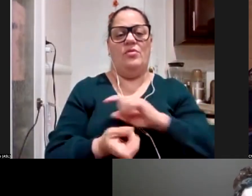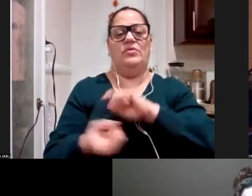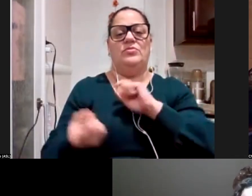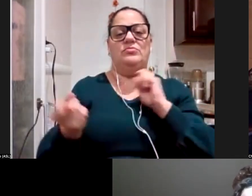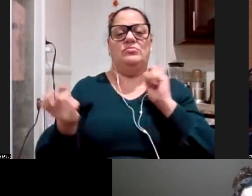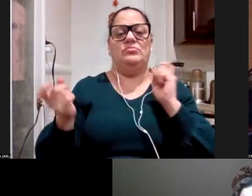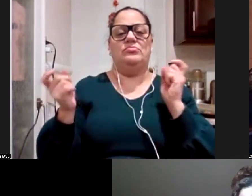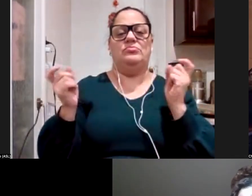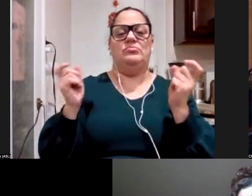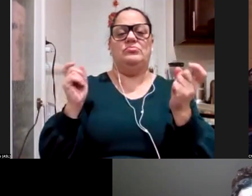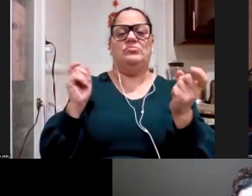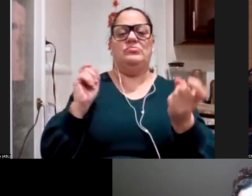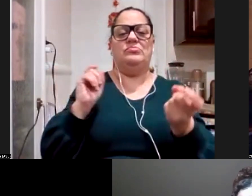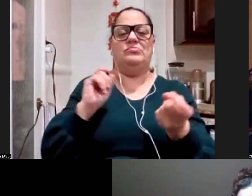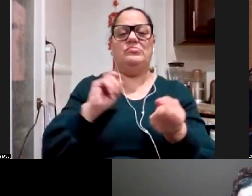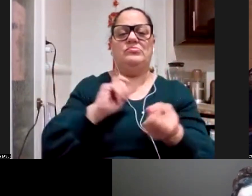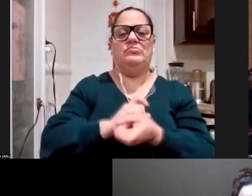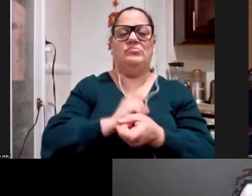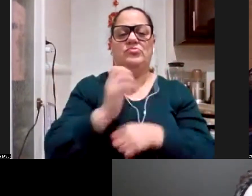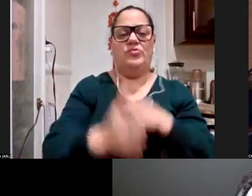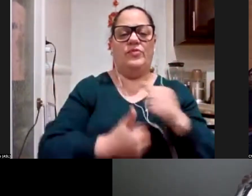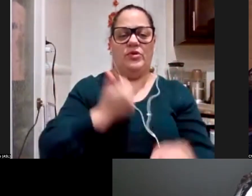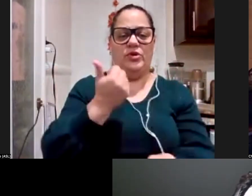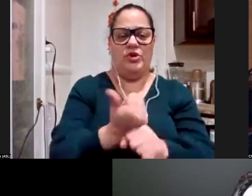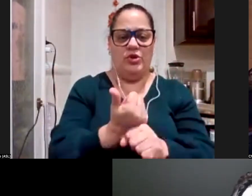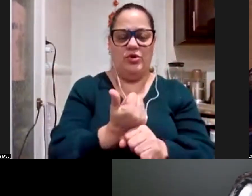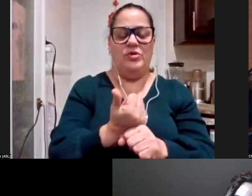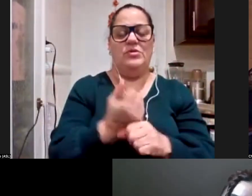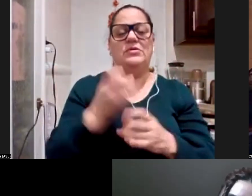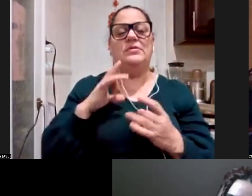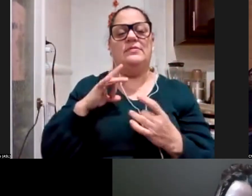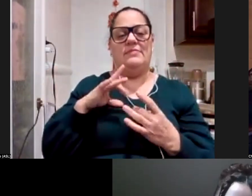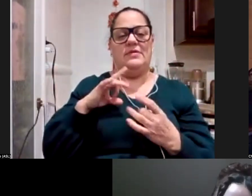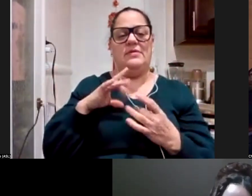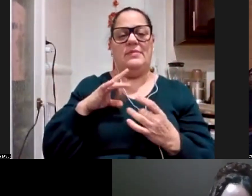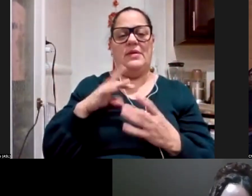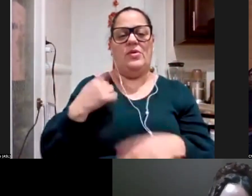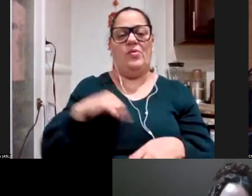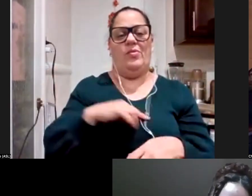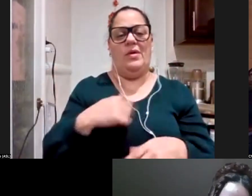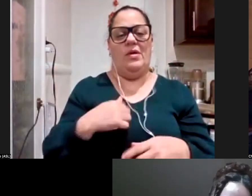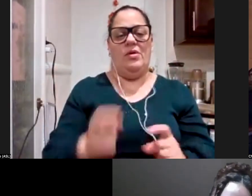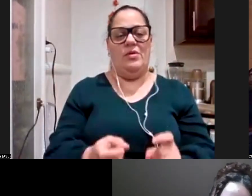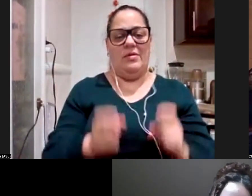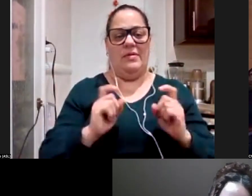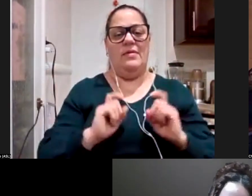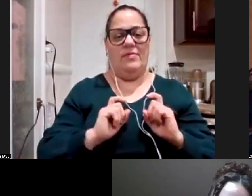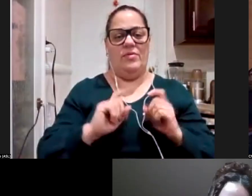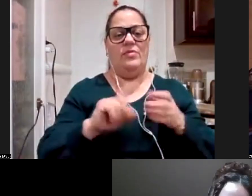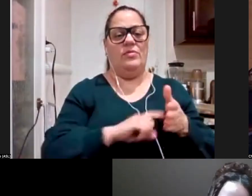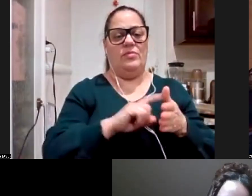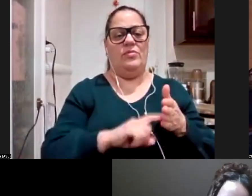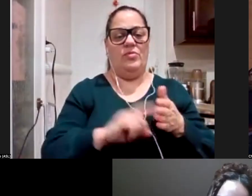page. Um and so the feedback that we get, the critical uh the critical commentary uh will